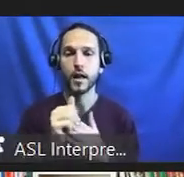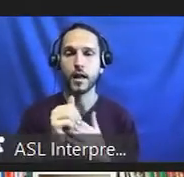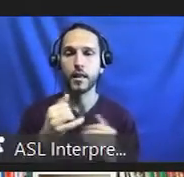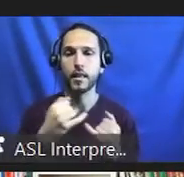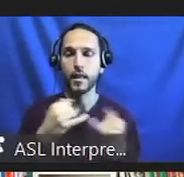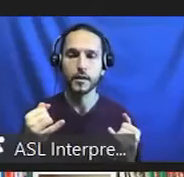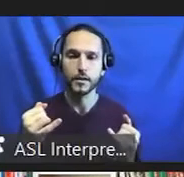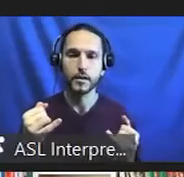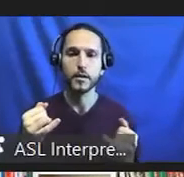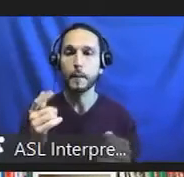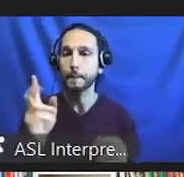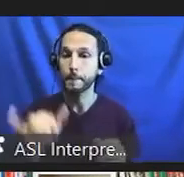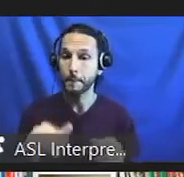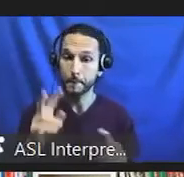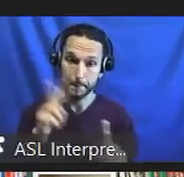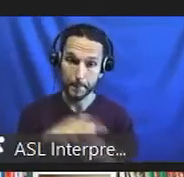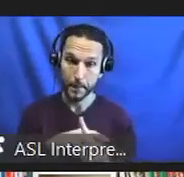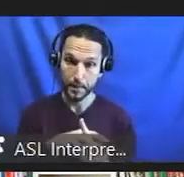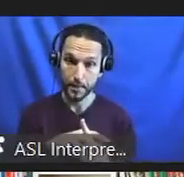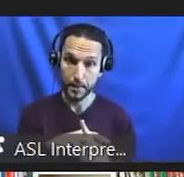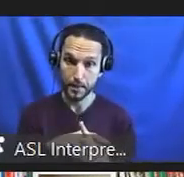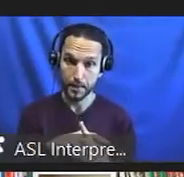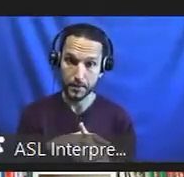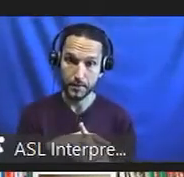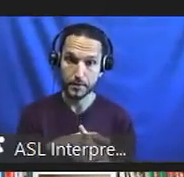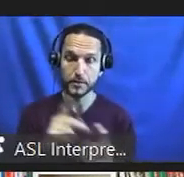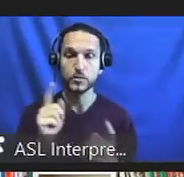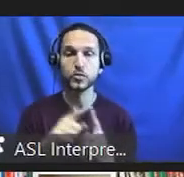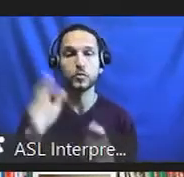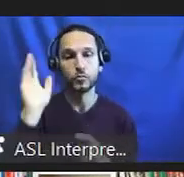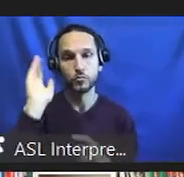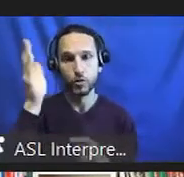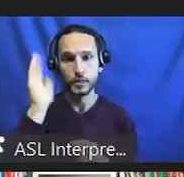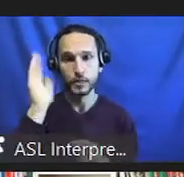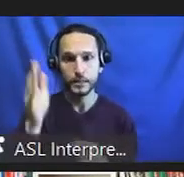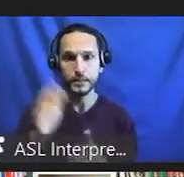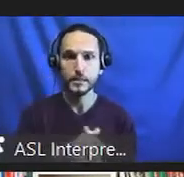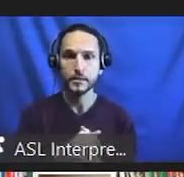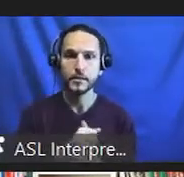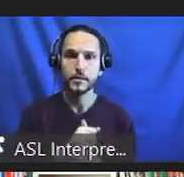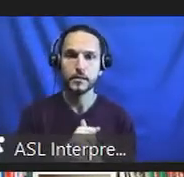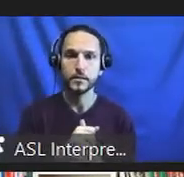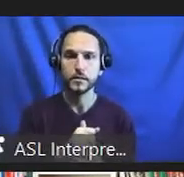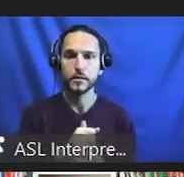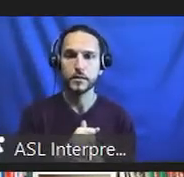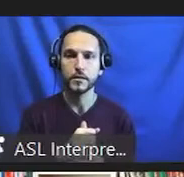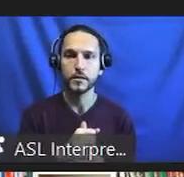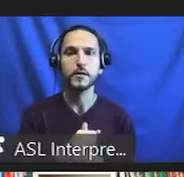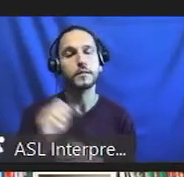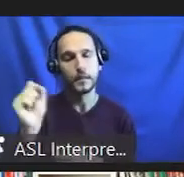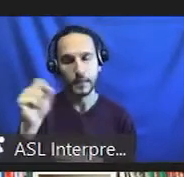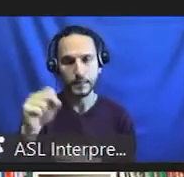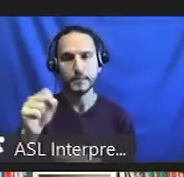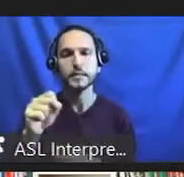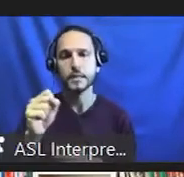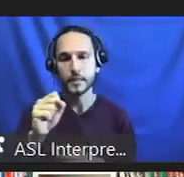and access guidelines apply to presentations? Yes. The answer is yes.